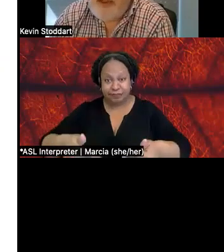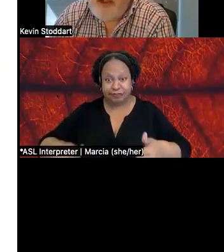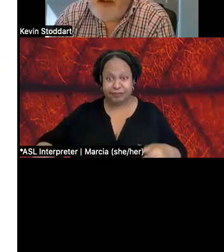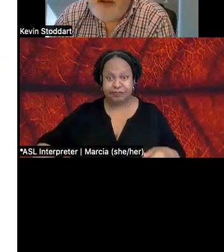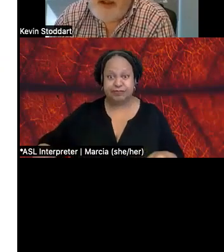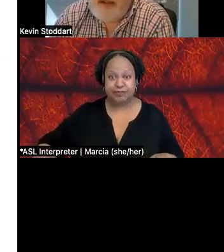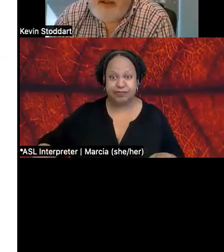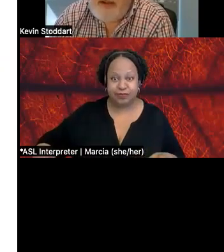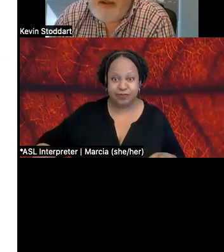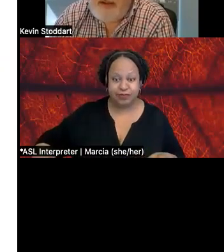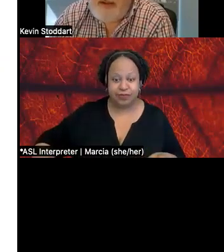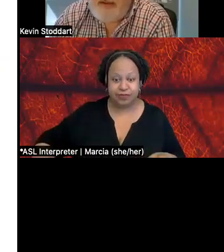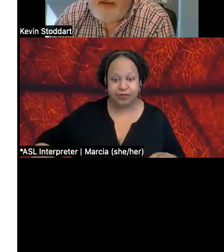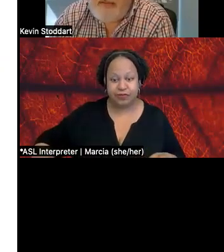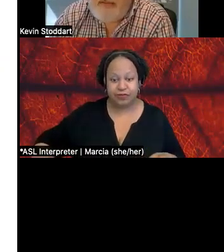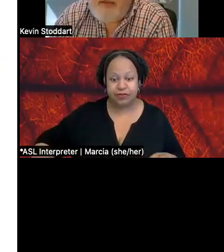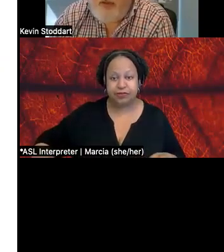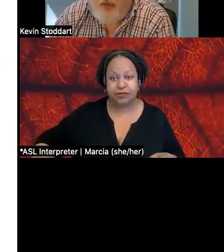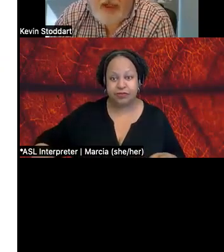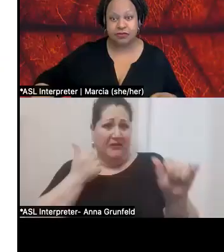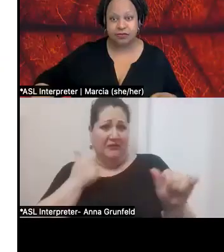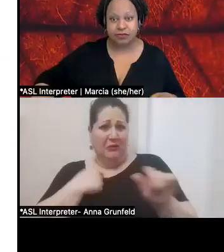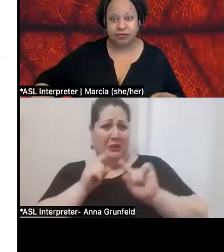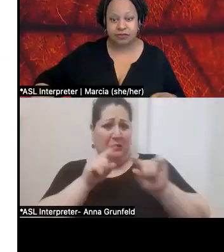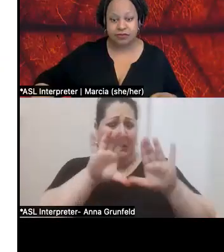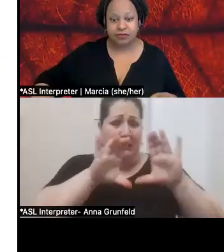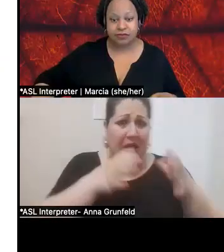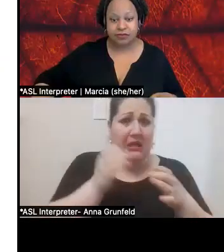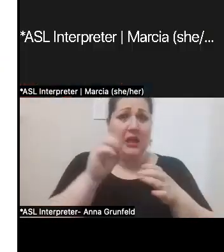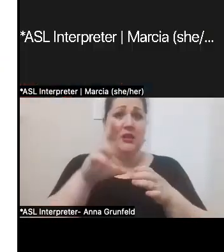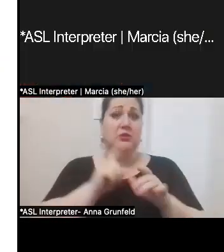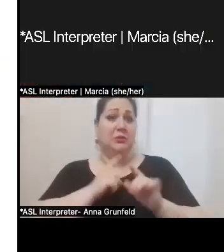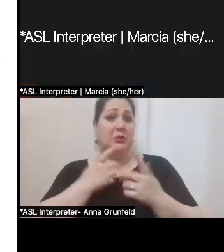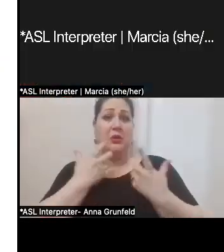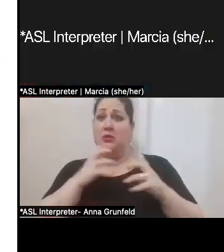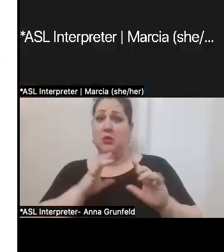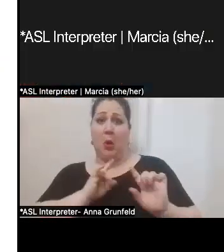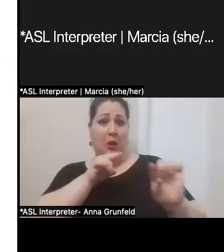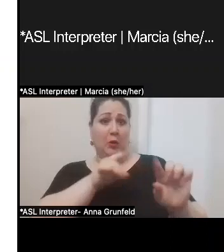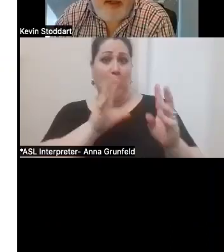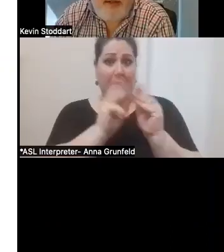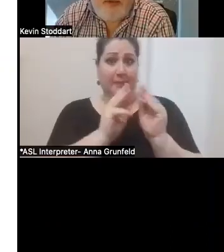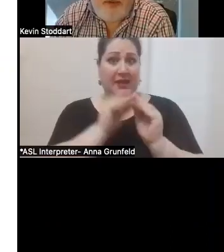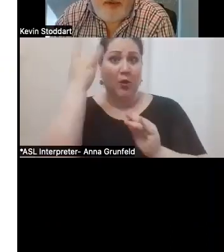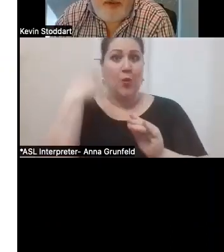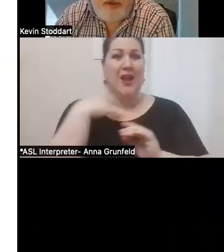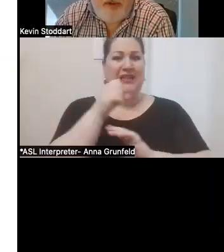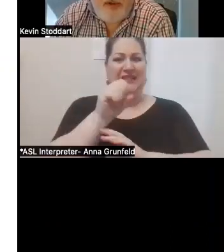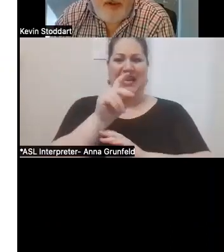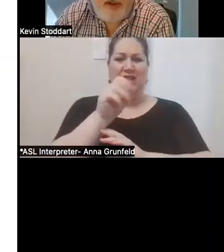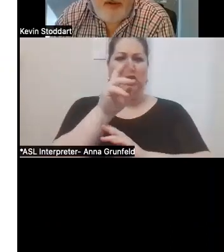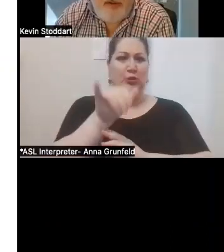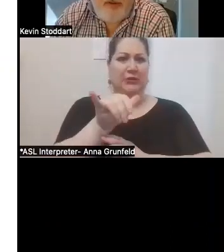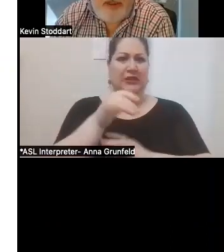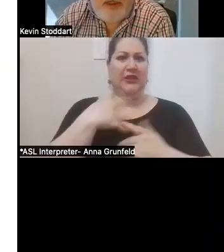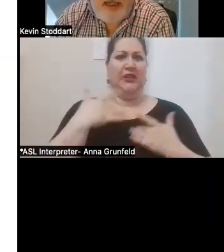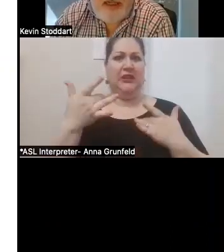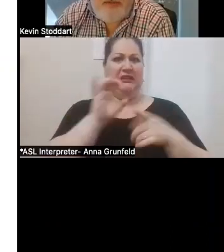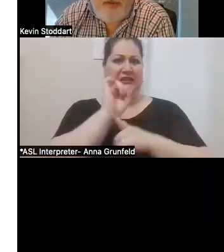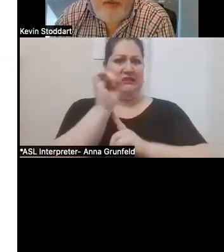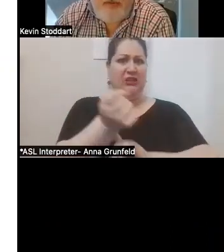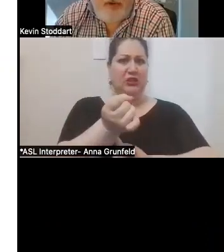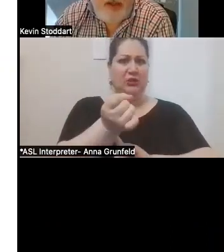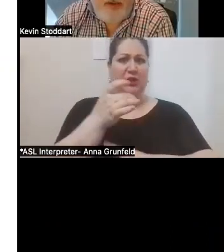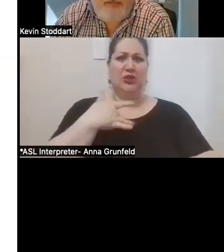they're avoiding a sensory situation that is uncomfortable or distasteful for them.